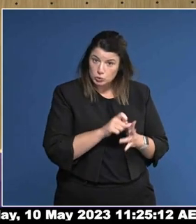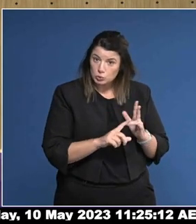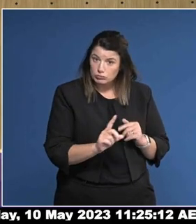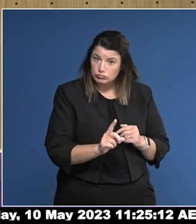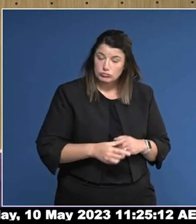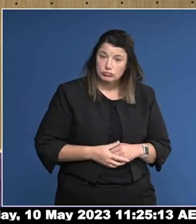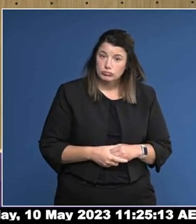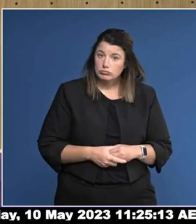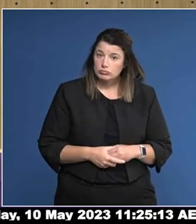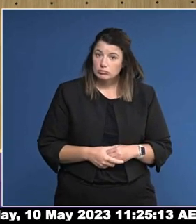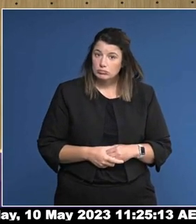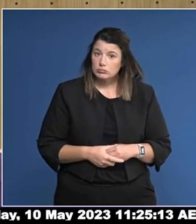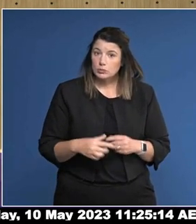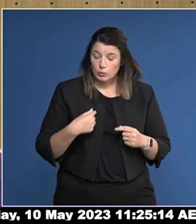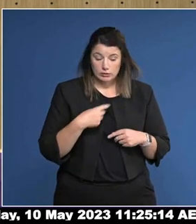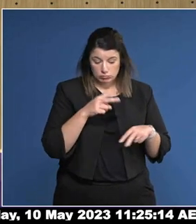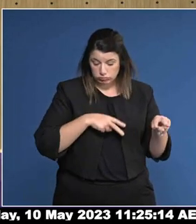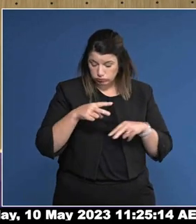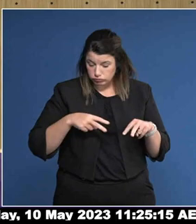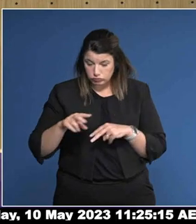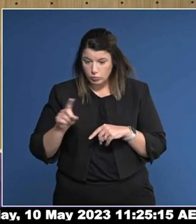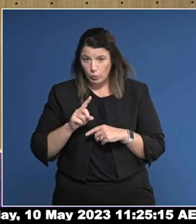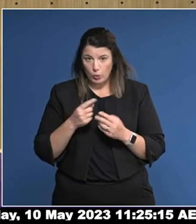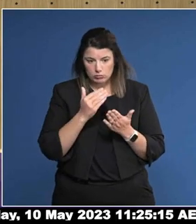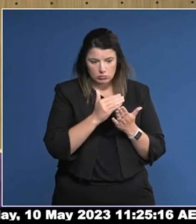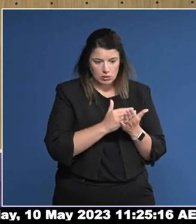We reviewed the findings of relevance to us.